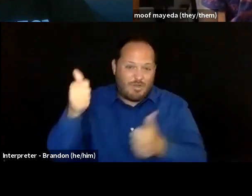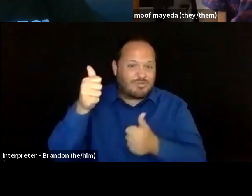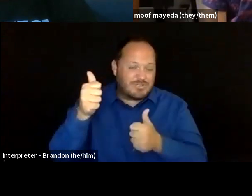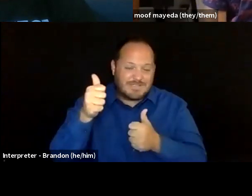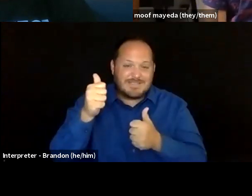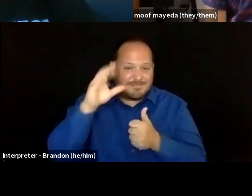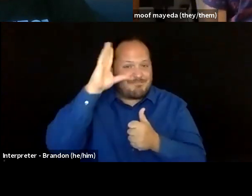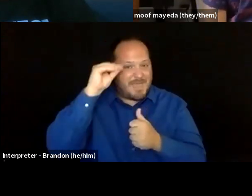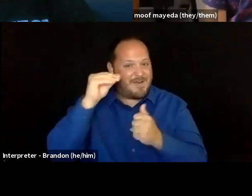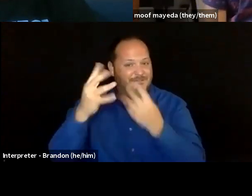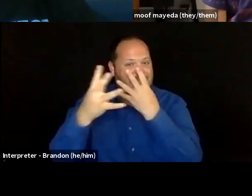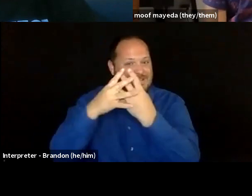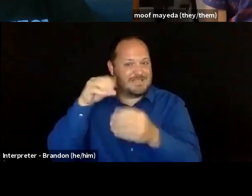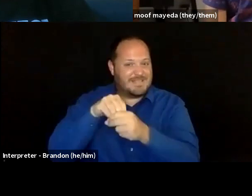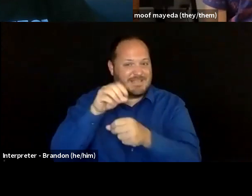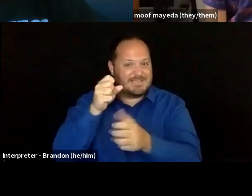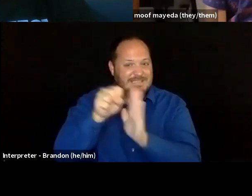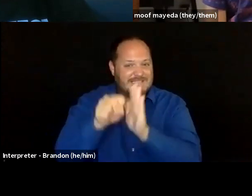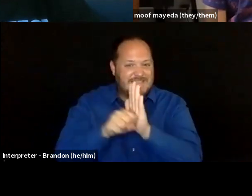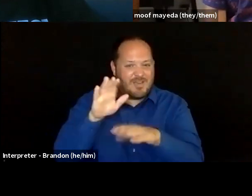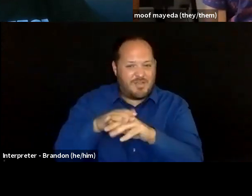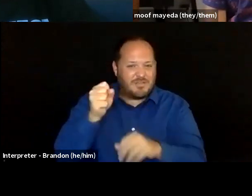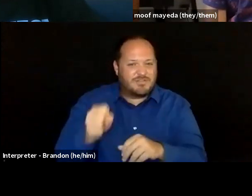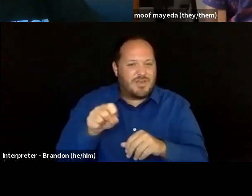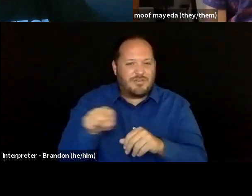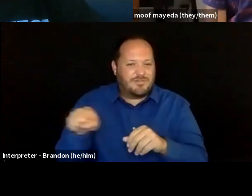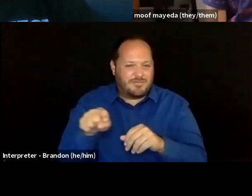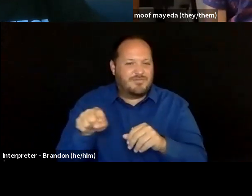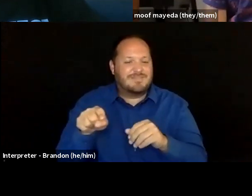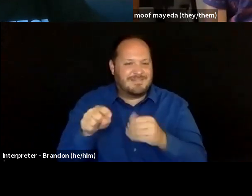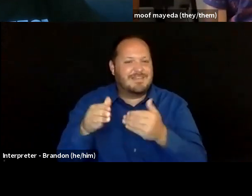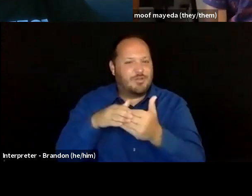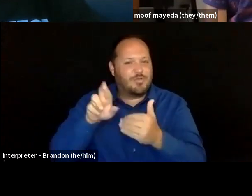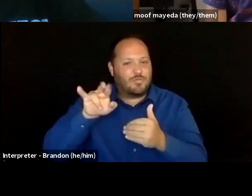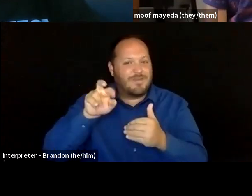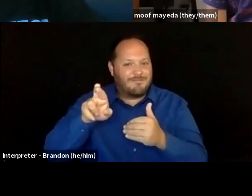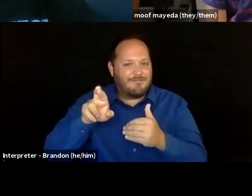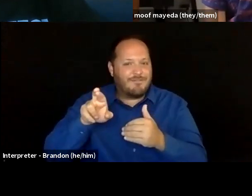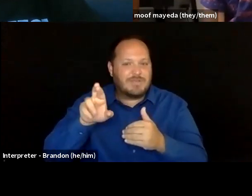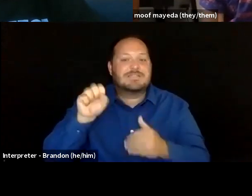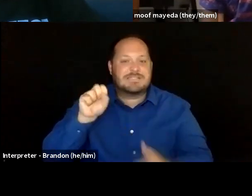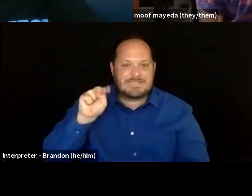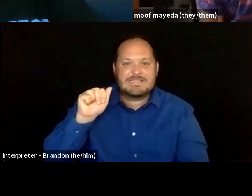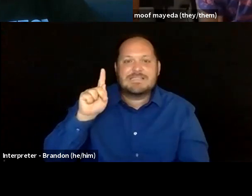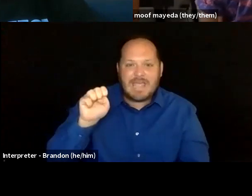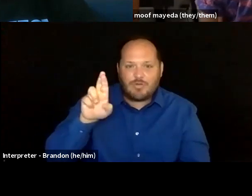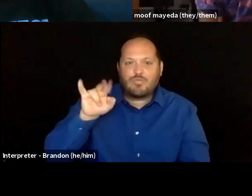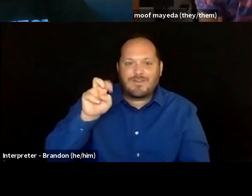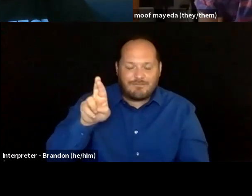we met with some of the people that were housed at the prison. We met with some trans women and some trans men to talk about